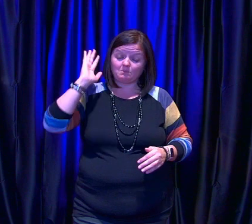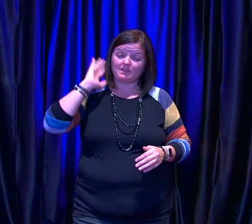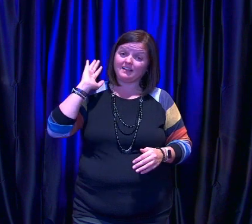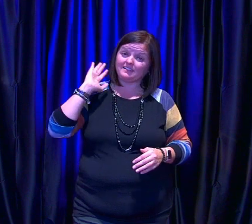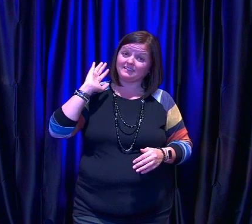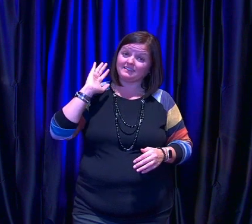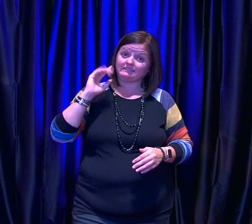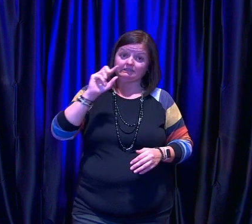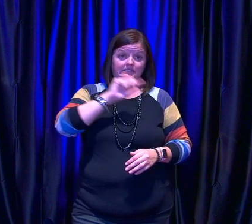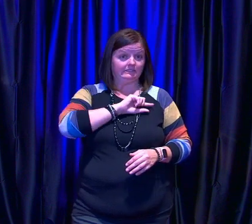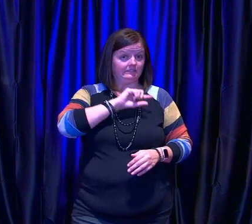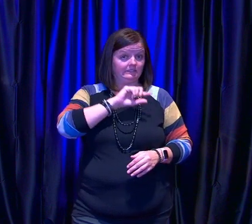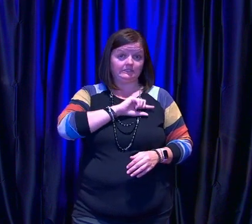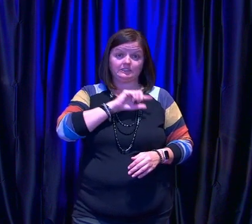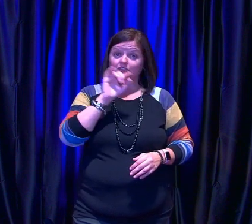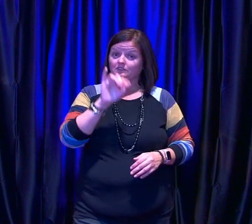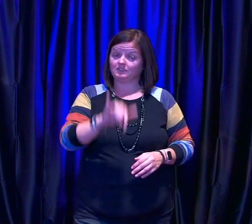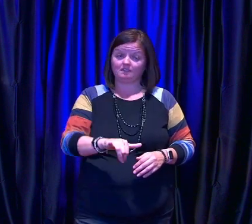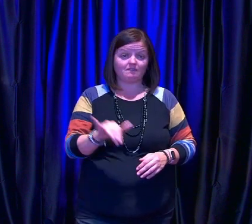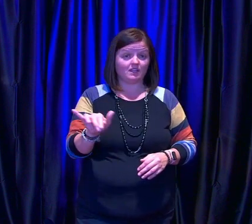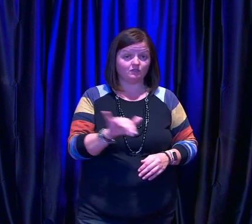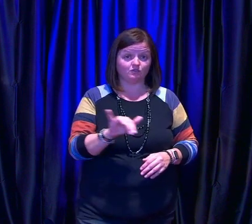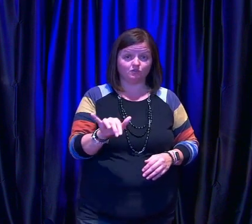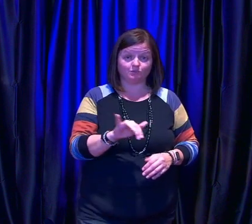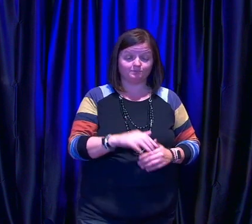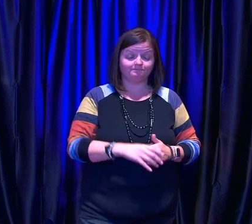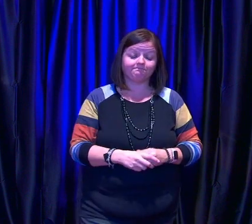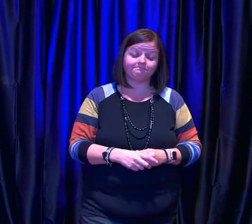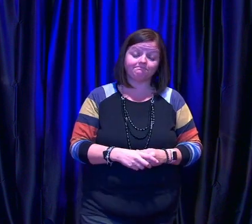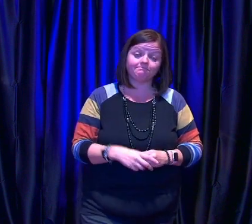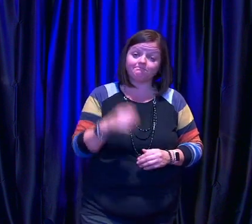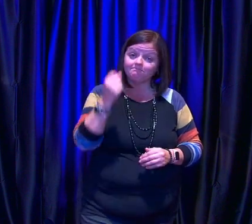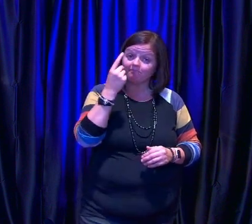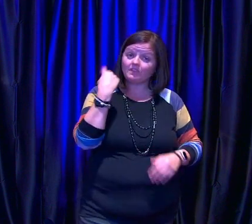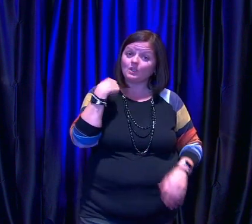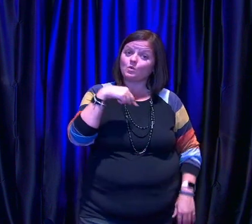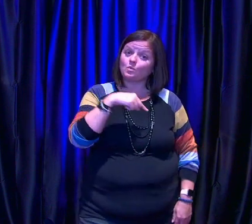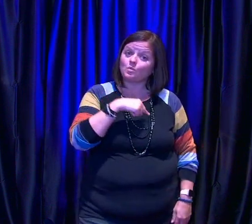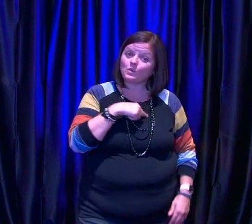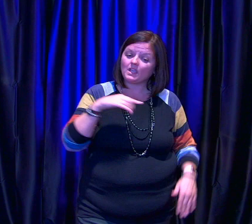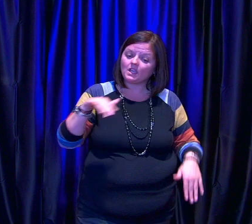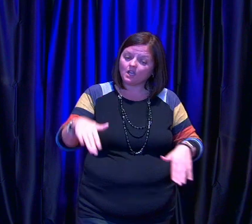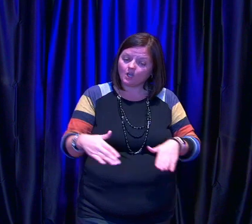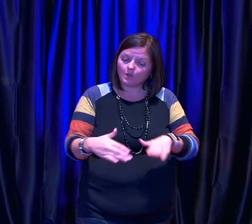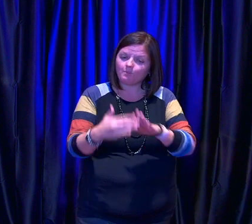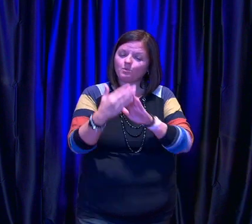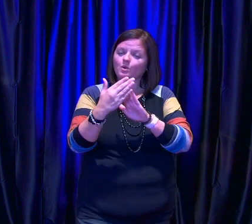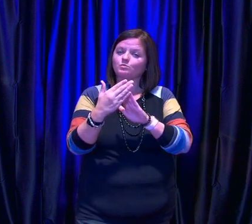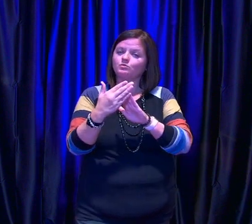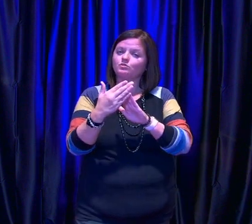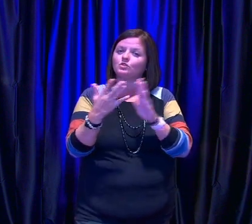as guilty of that uh as possible see we approached this what was supposed to